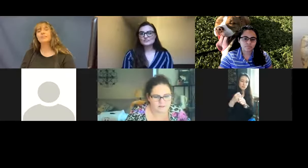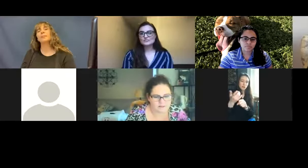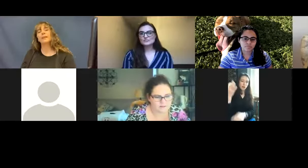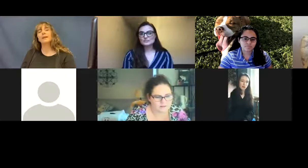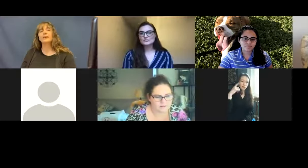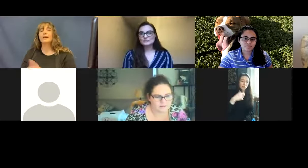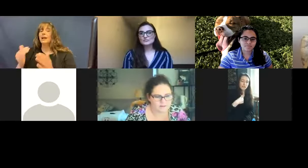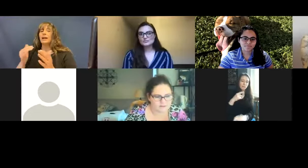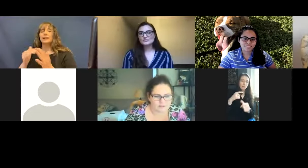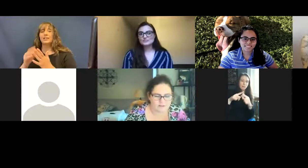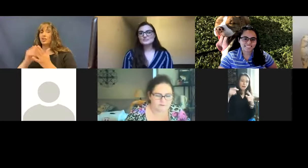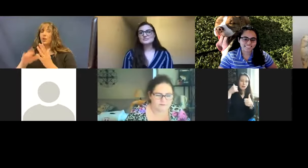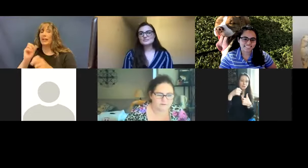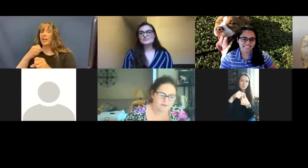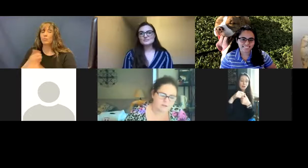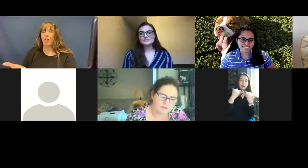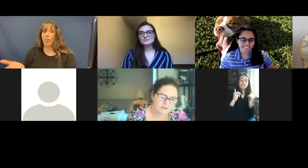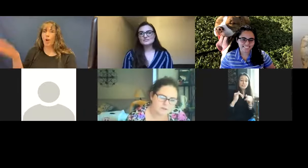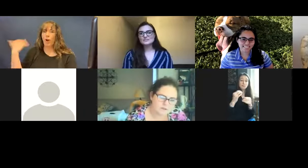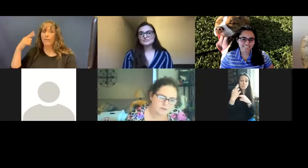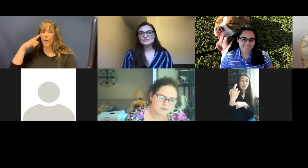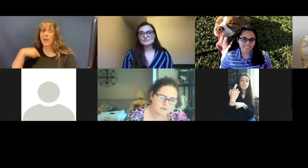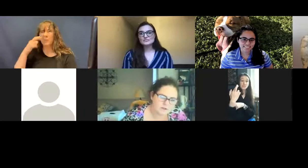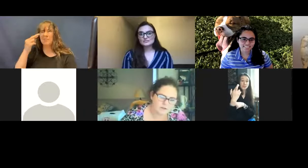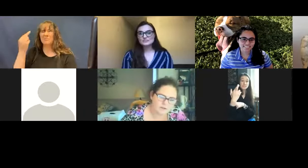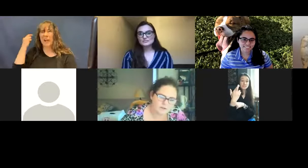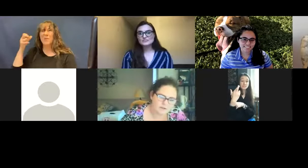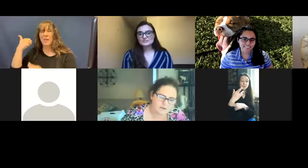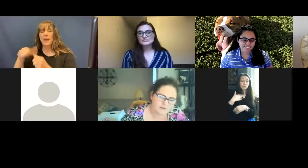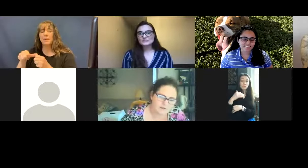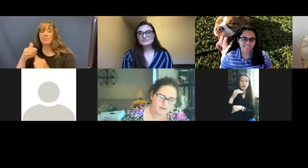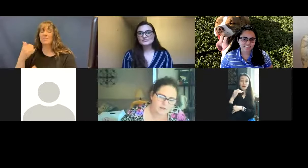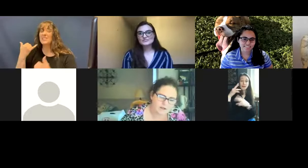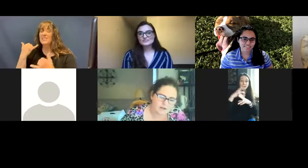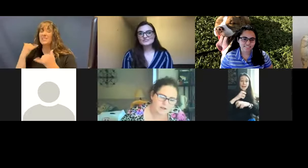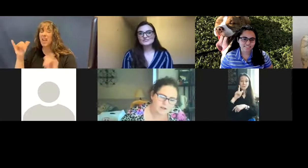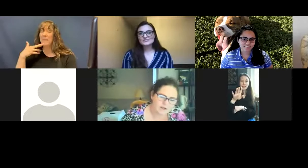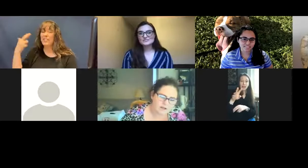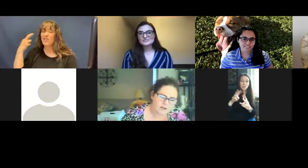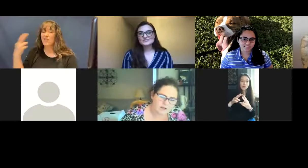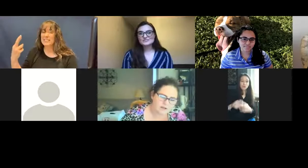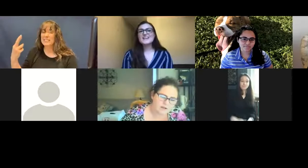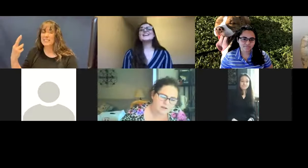were long ago for me, but I remember I'm still best friends with my anatomy lab partners,